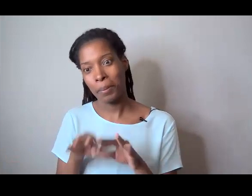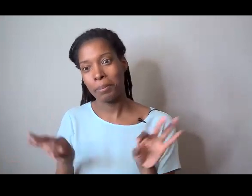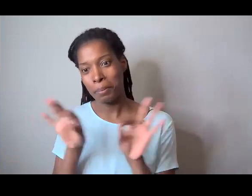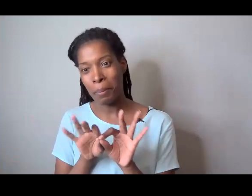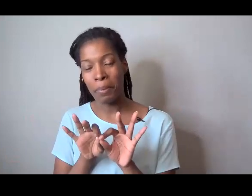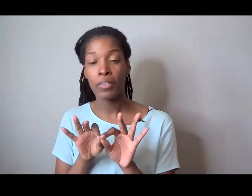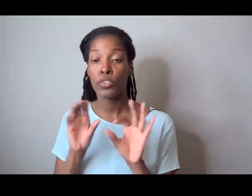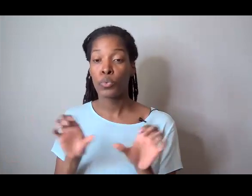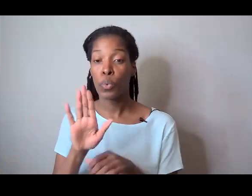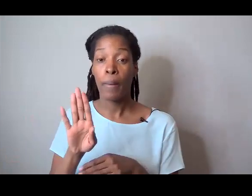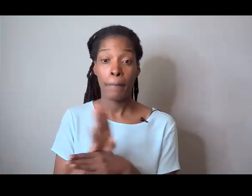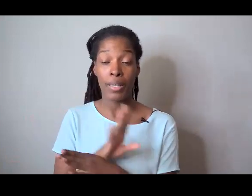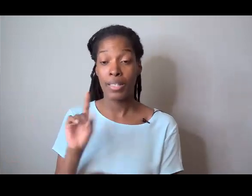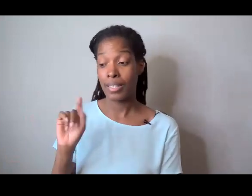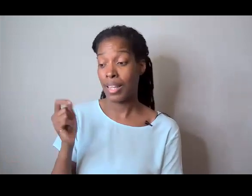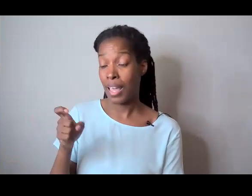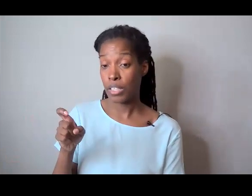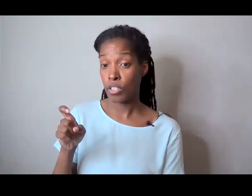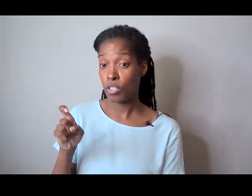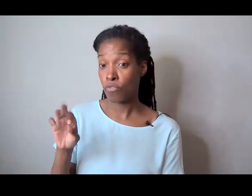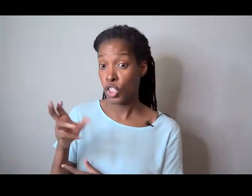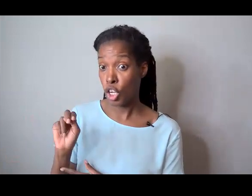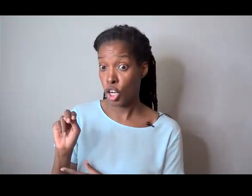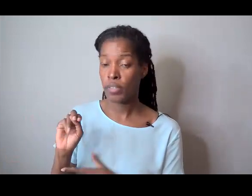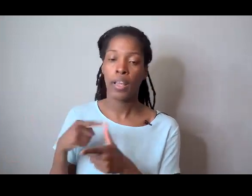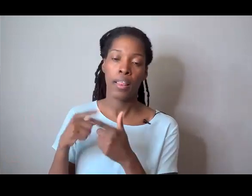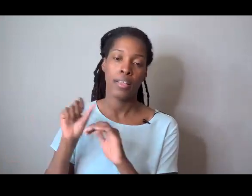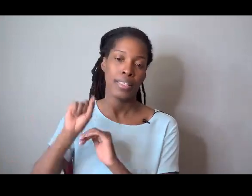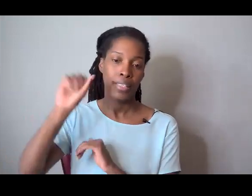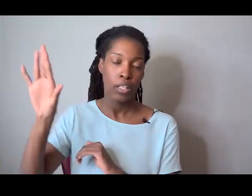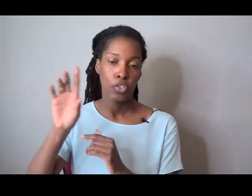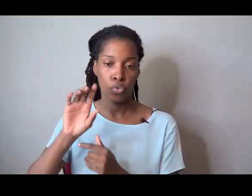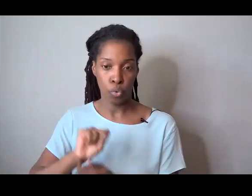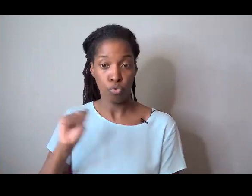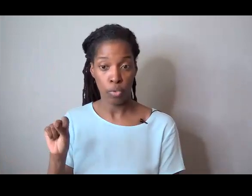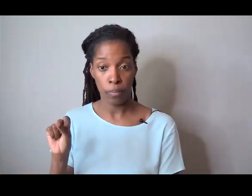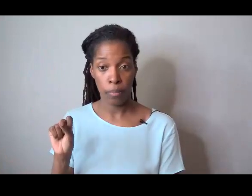tax return and then you submit a copy to social security. They use that business tax return